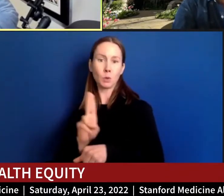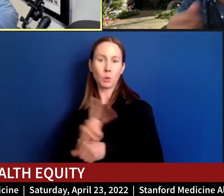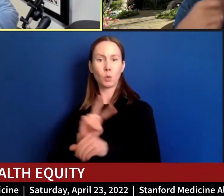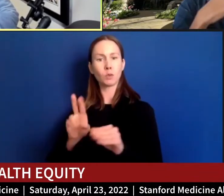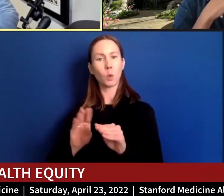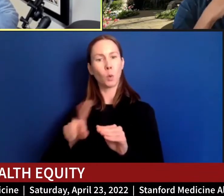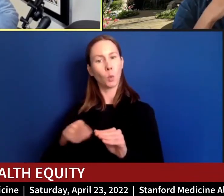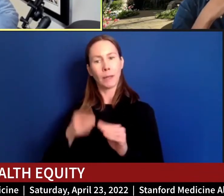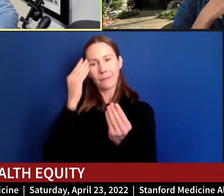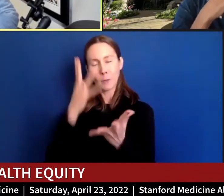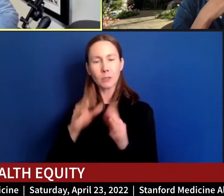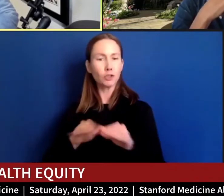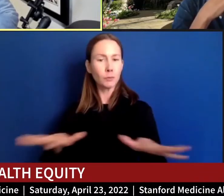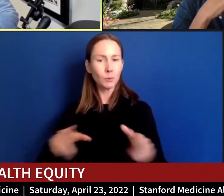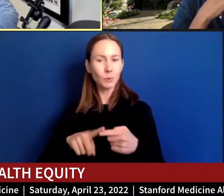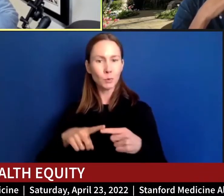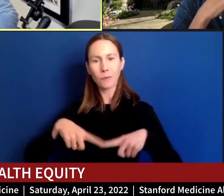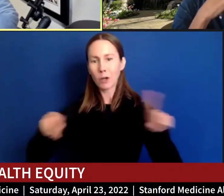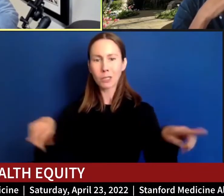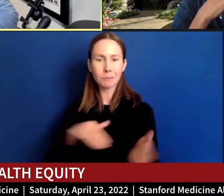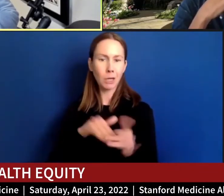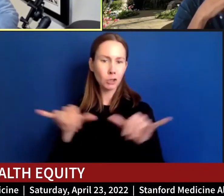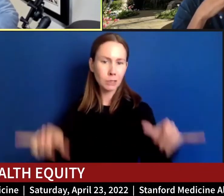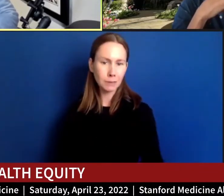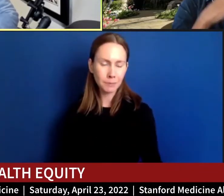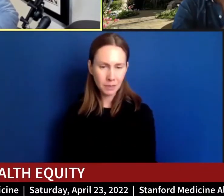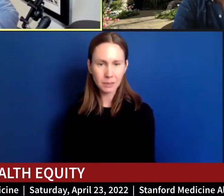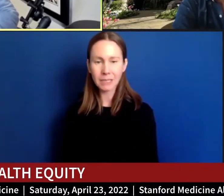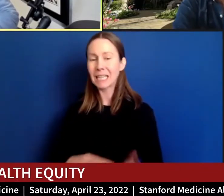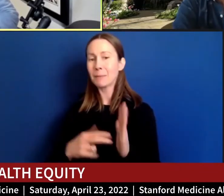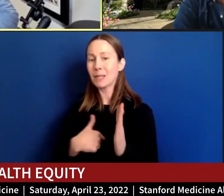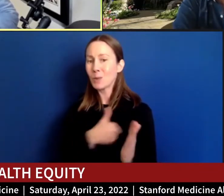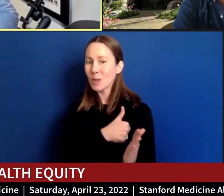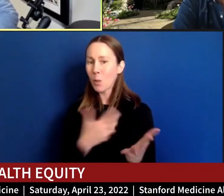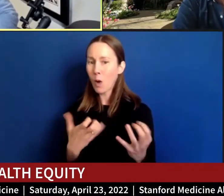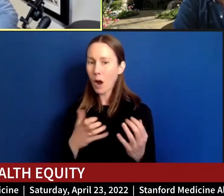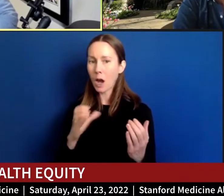the various medical schools. And so we're looking for Congress to amend 5307,